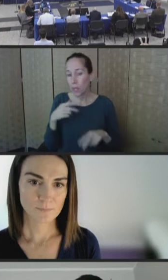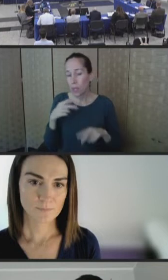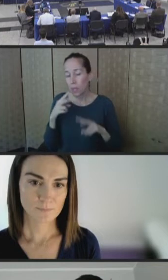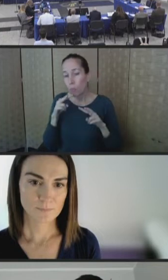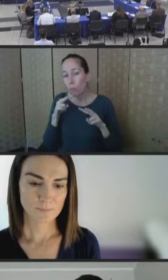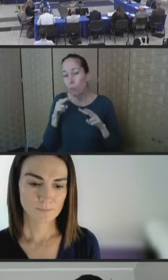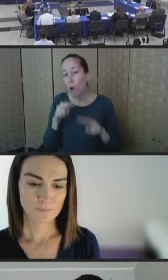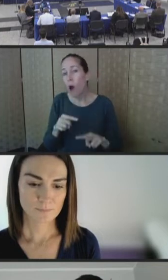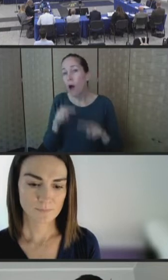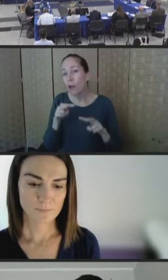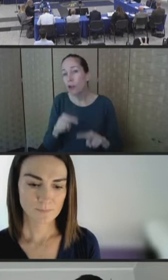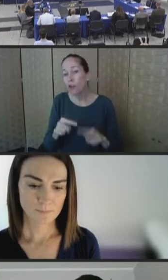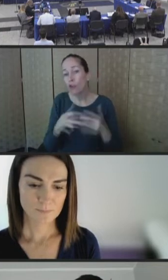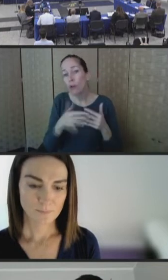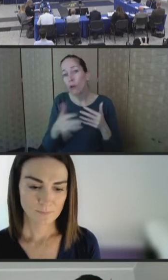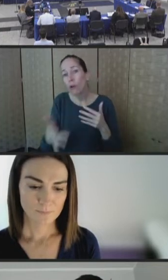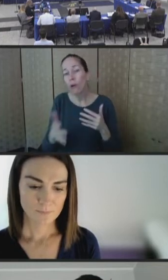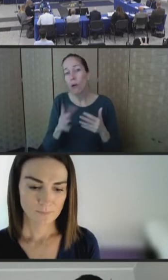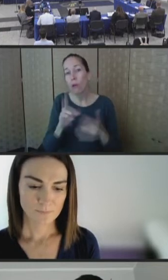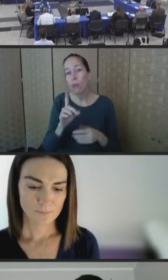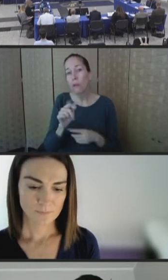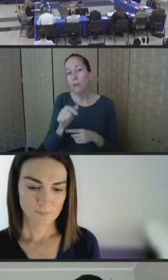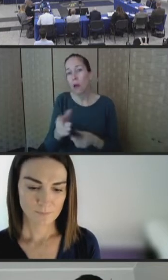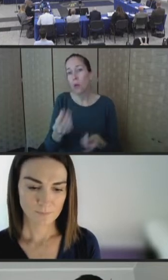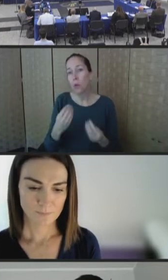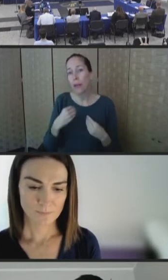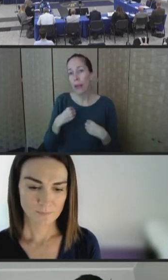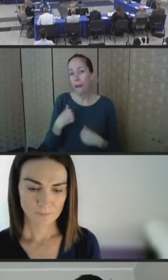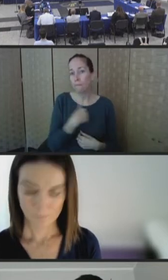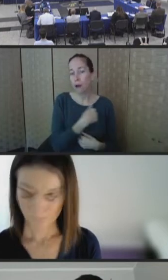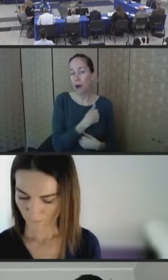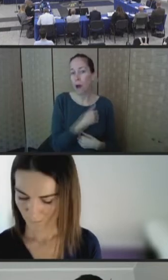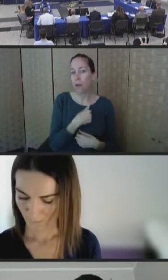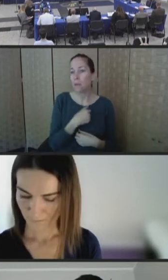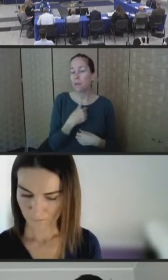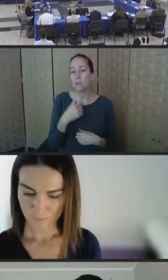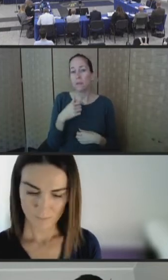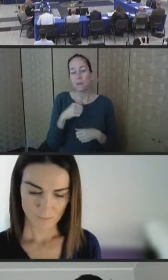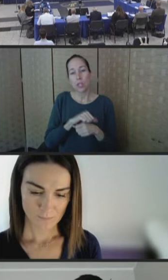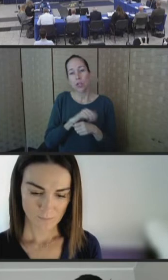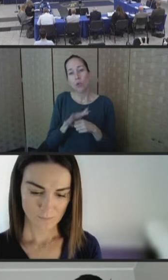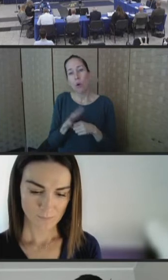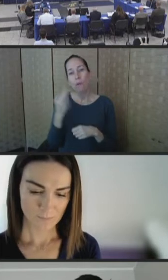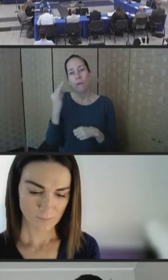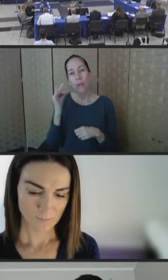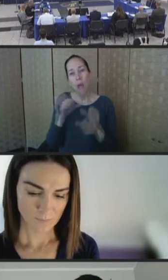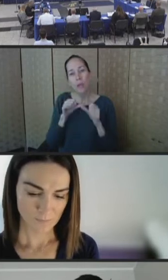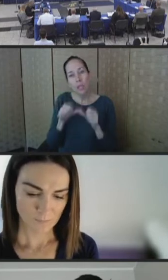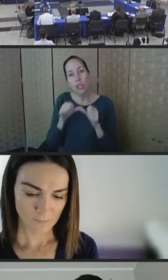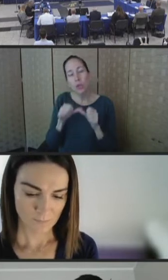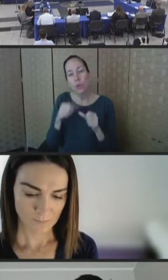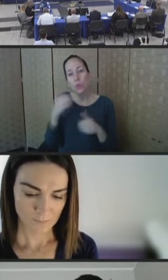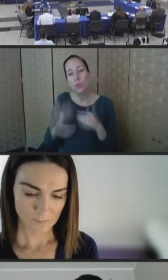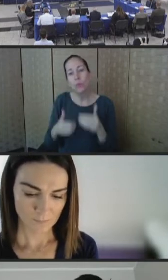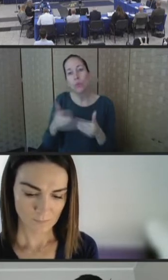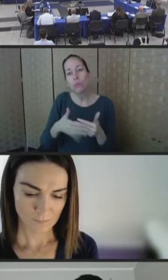to us as the outbreak evolves. And two, are the data that you're sharing with us being